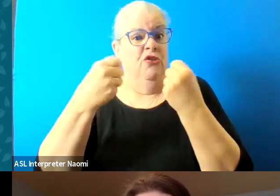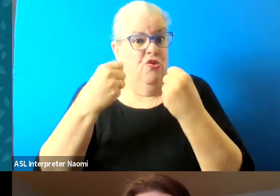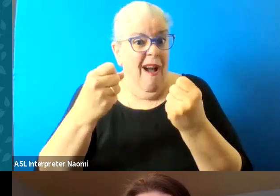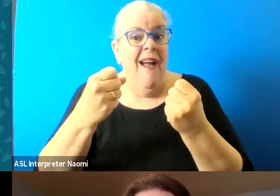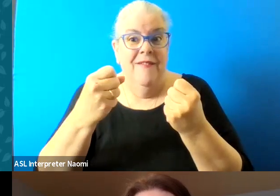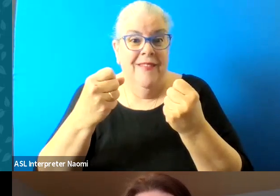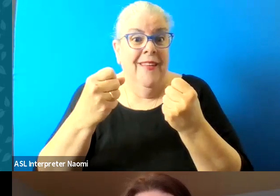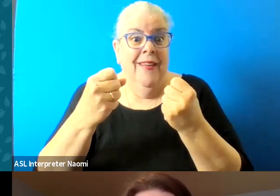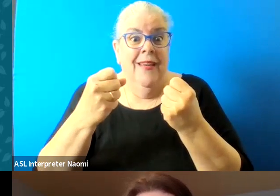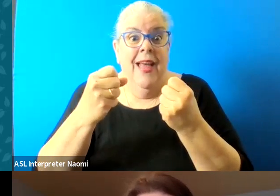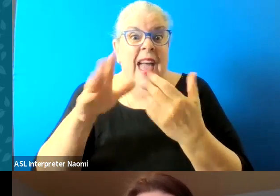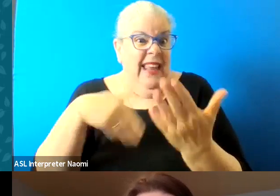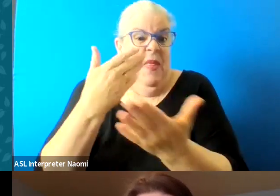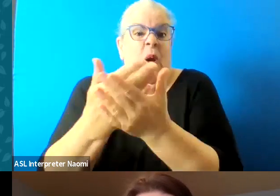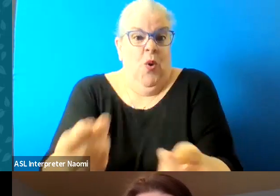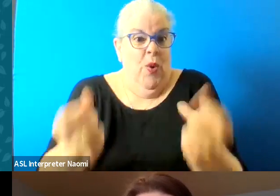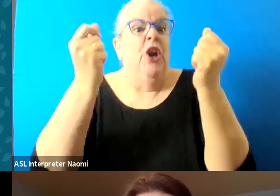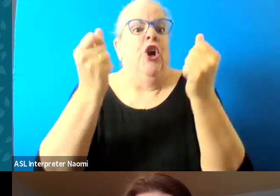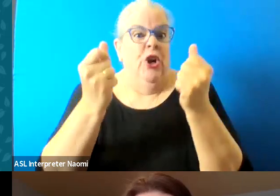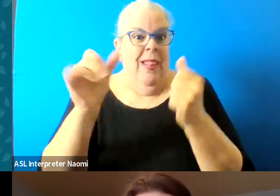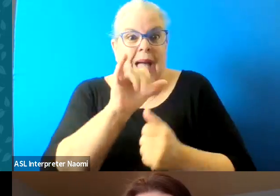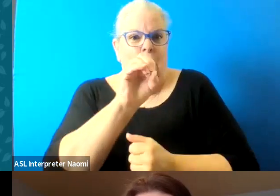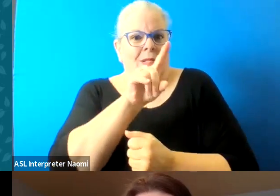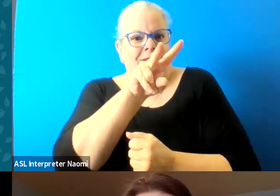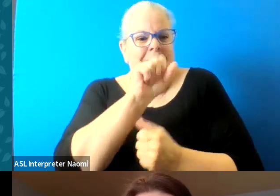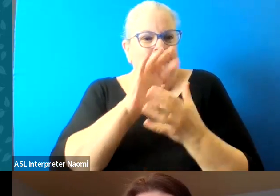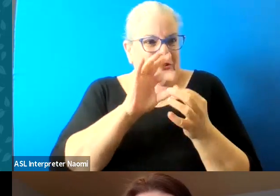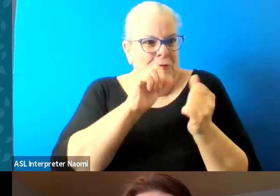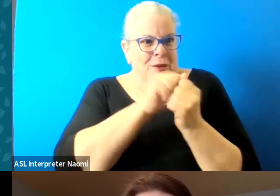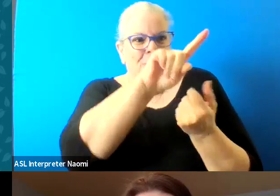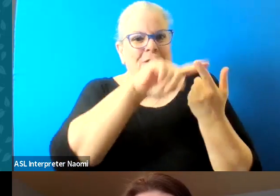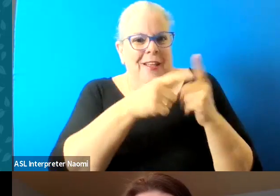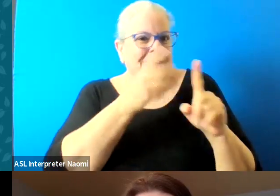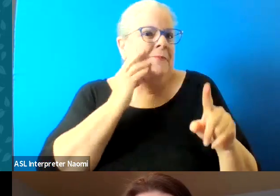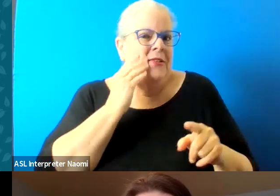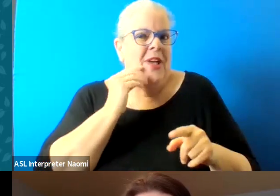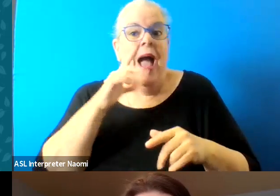like Olivia mentioned with her friend. And I like what they've done in Portland